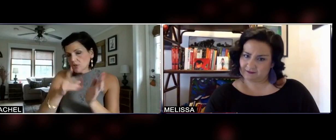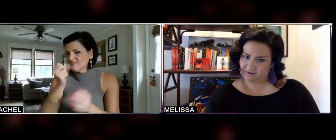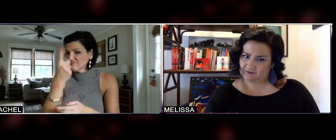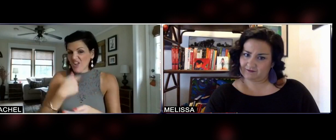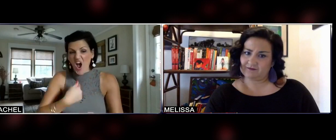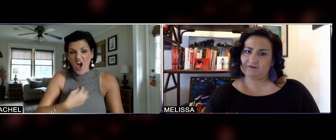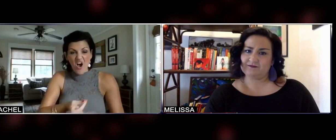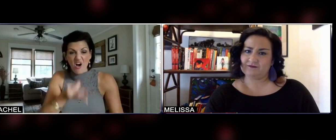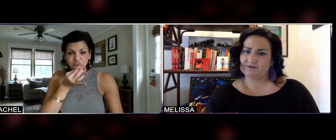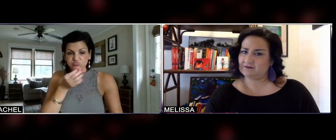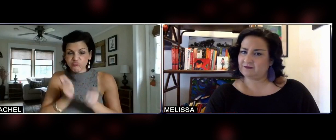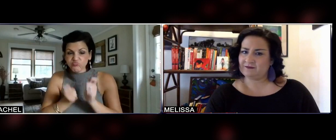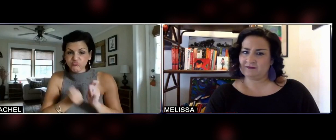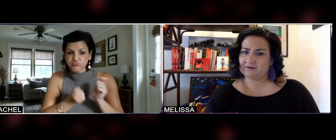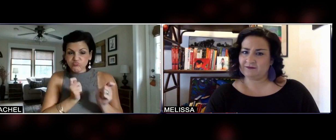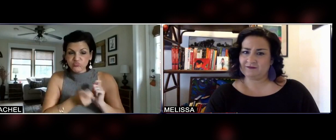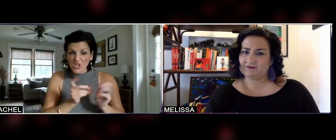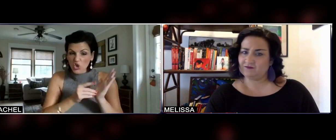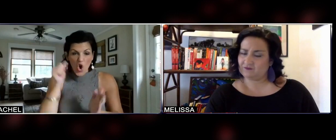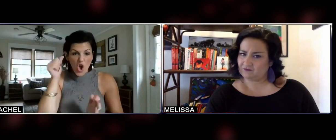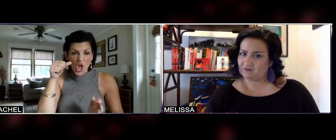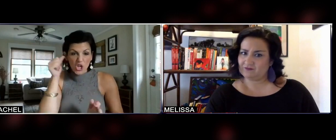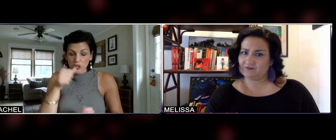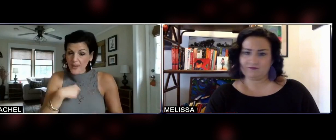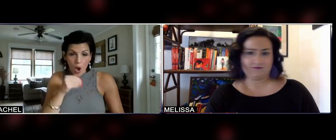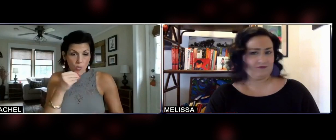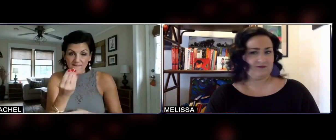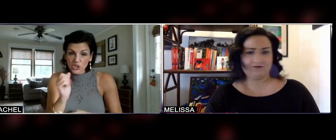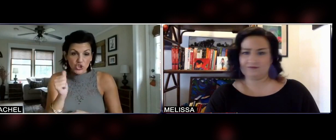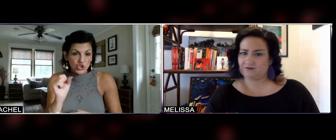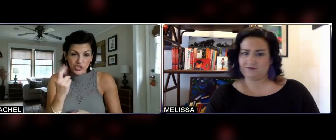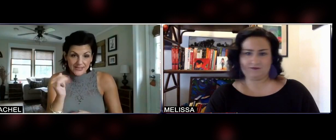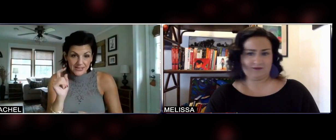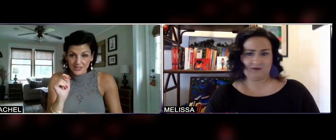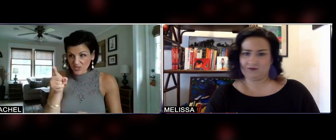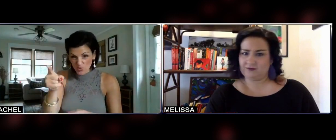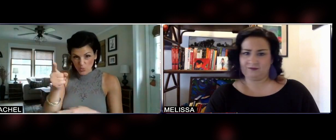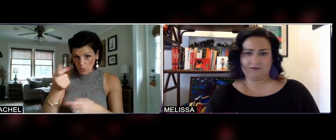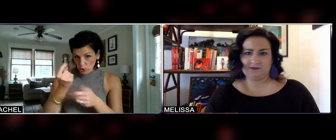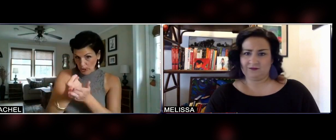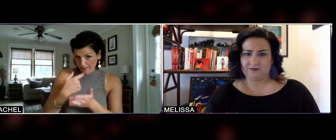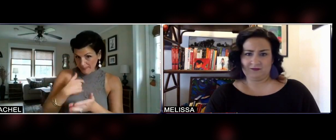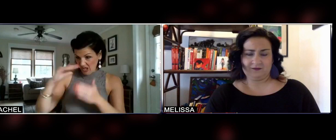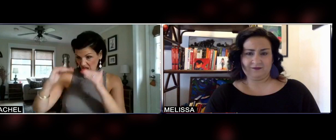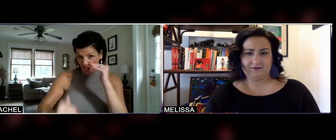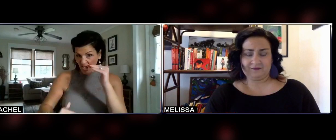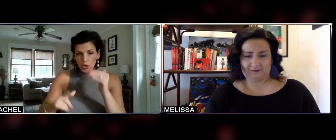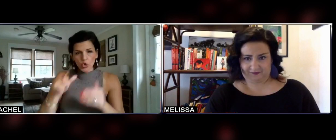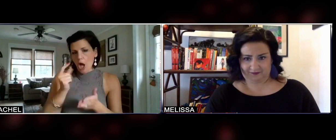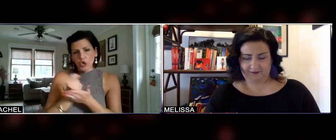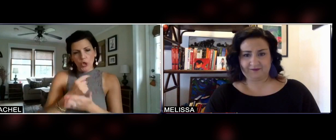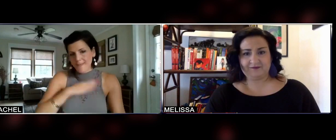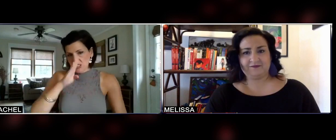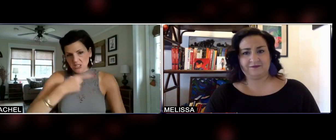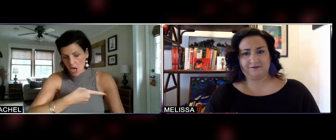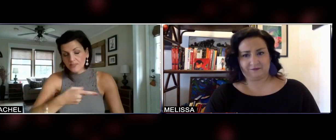Also, I brought my son to the audiologist. Keep in mind, I've changed audiologists many times - I will change when I don't feel there's a fit, I don't give a shit!